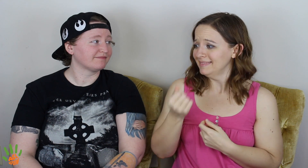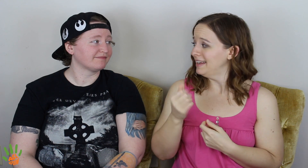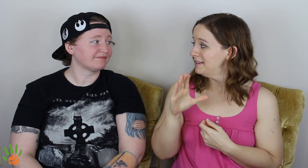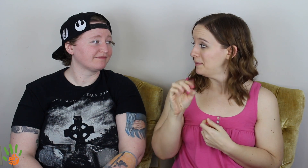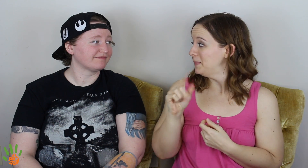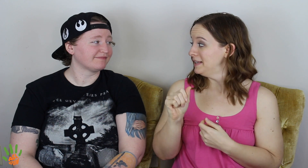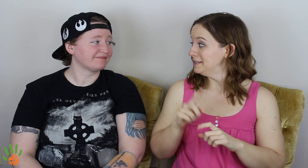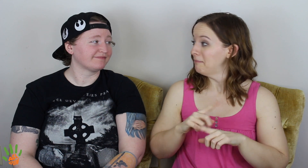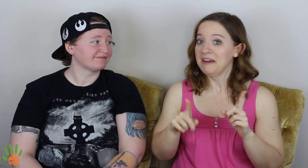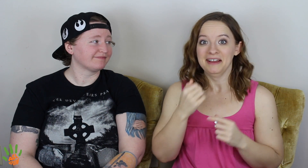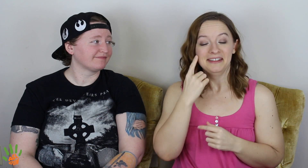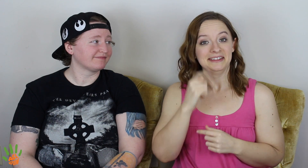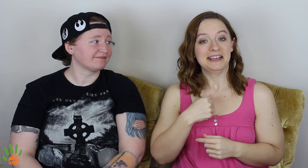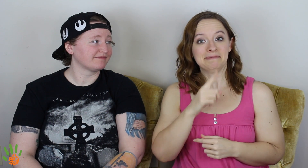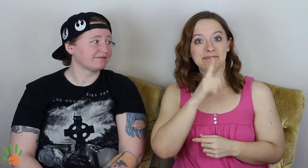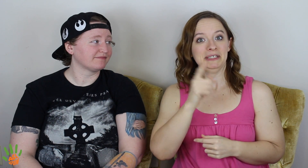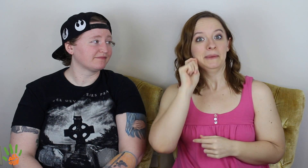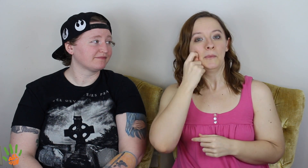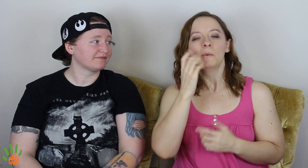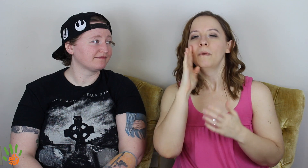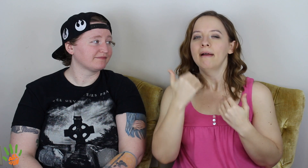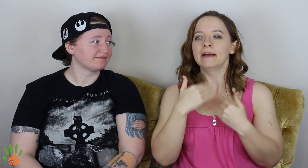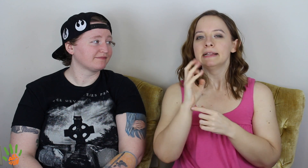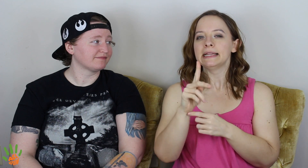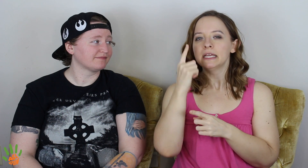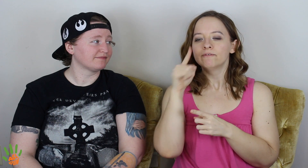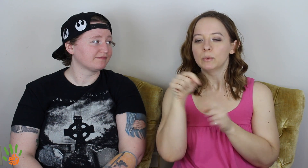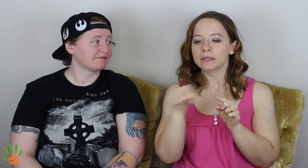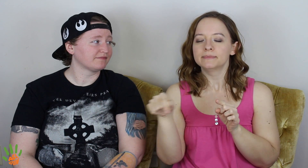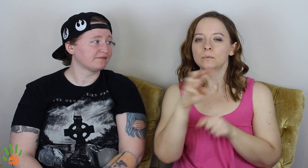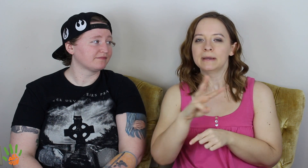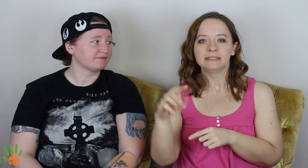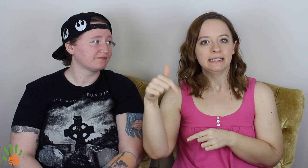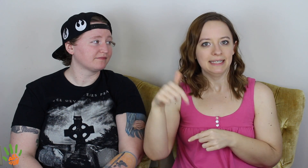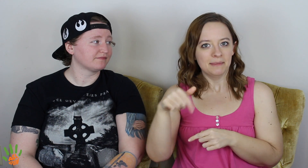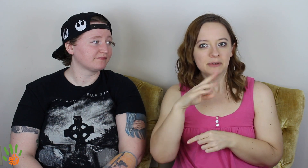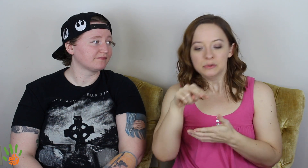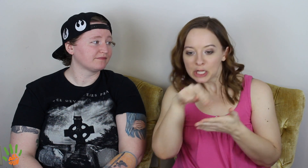Now, we're not C/KODAs, but I thought that's a really cool idea. So, I will have a link for a website down below.